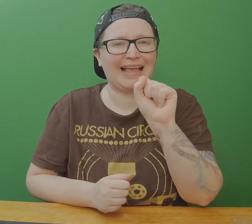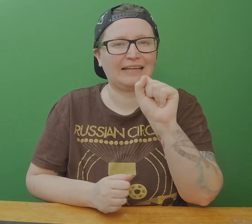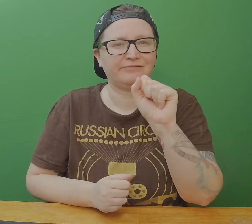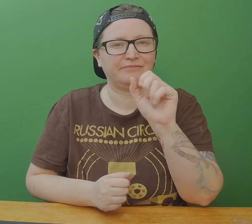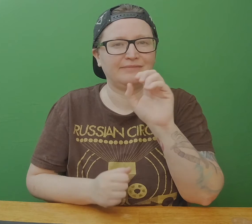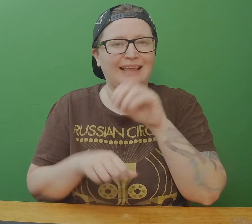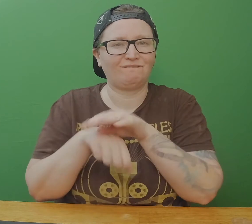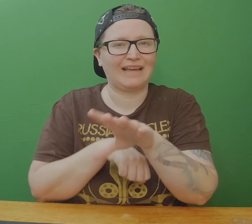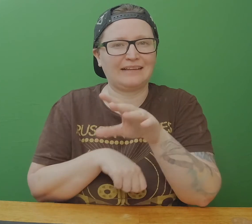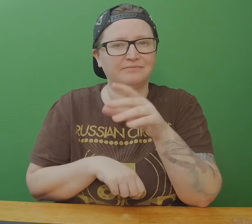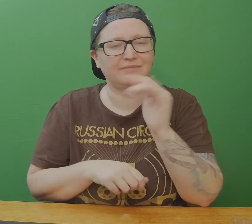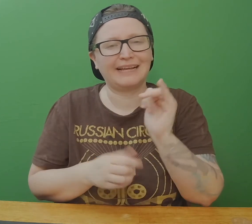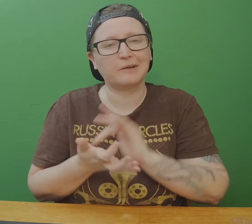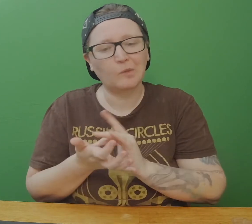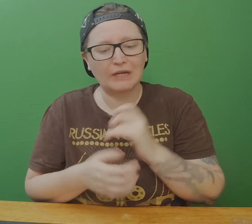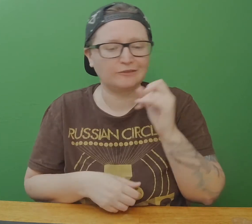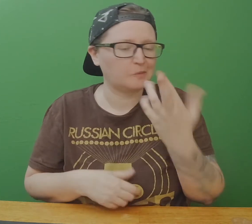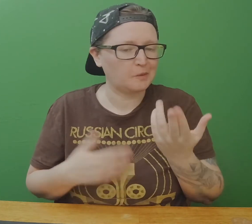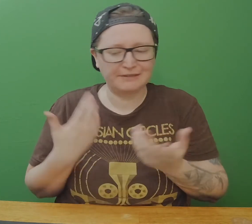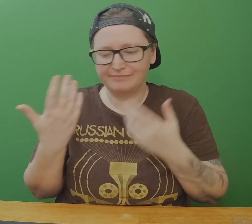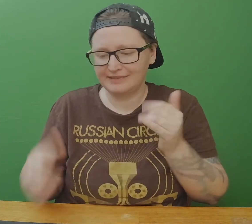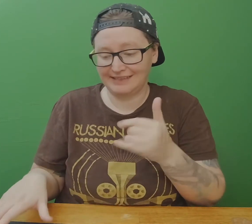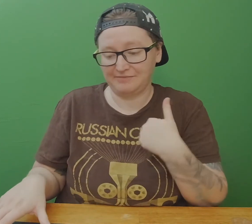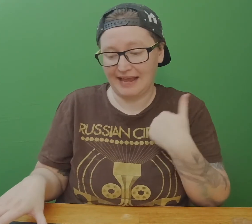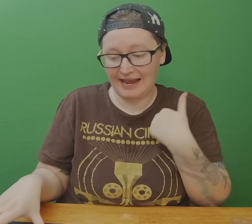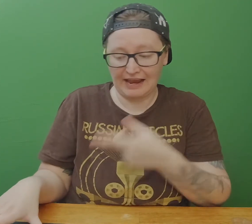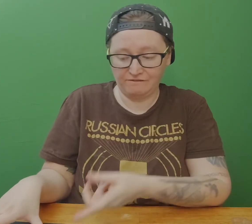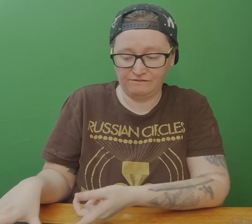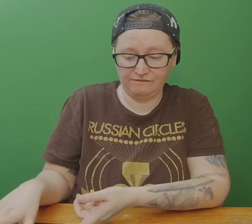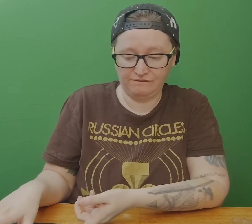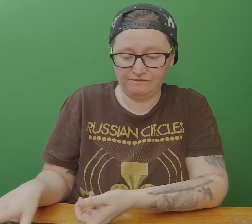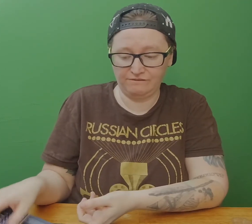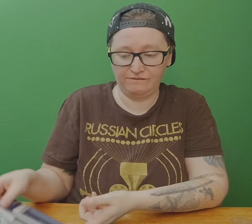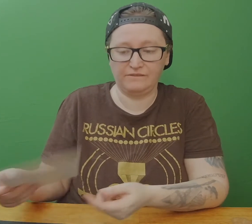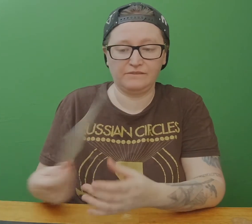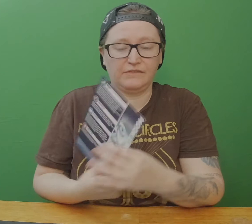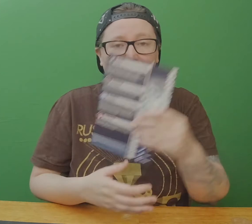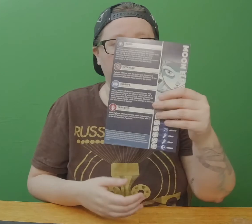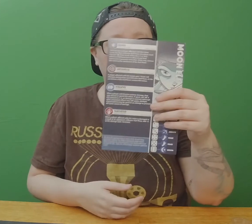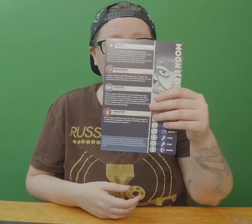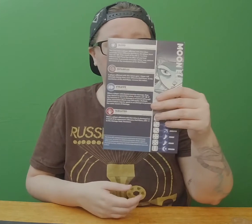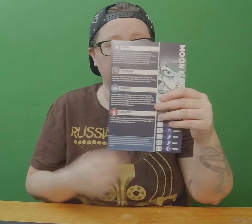some might say it gets rid of a certain status that affects you like a poison um for example on